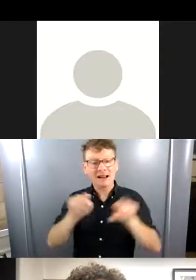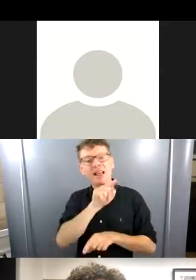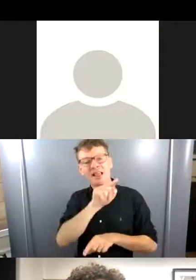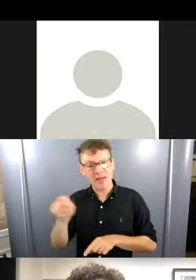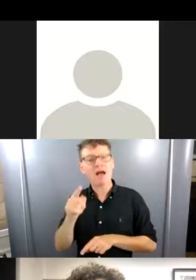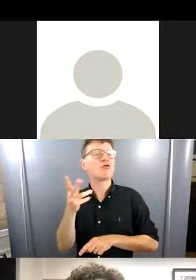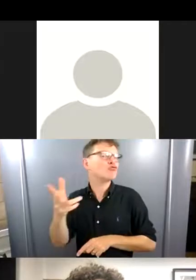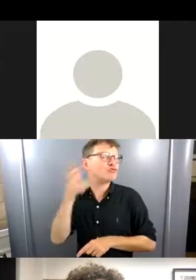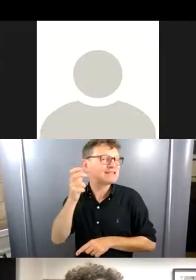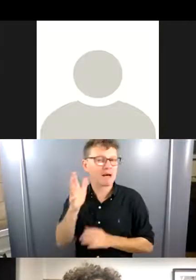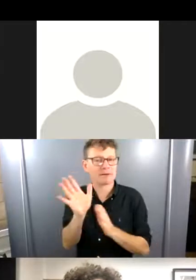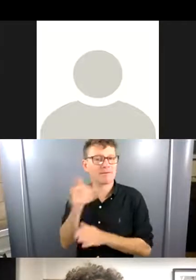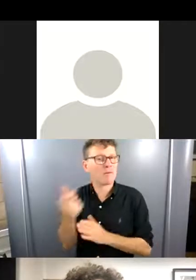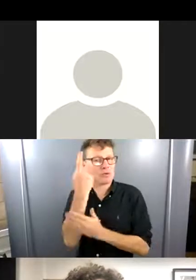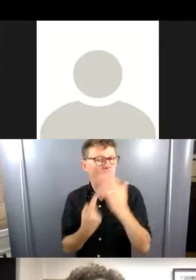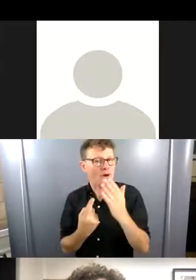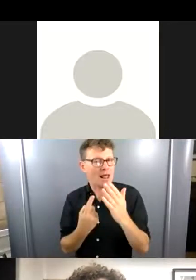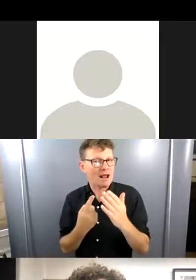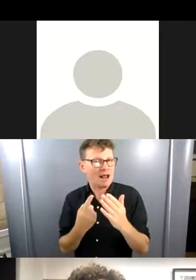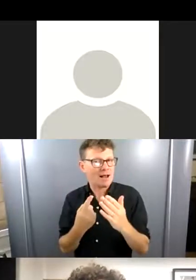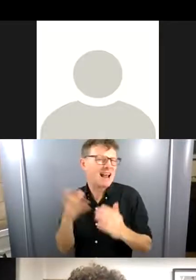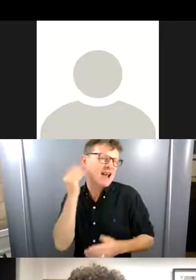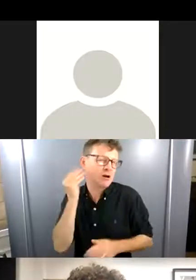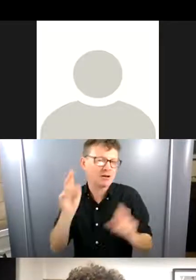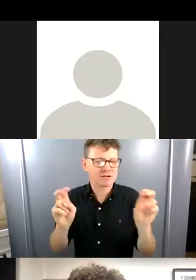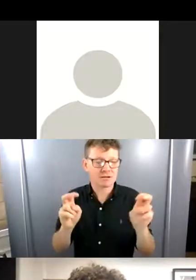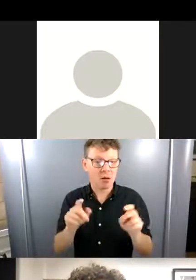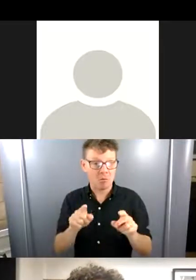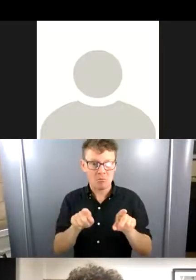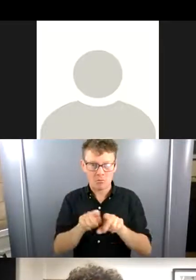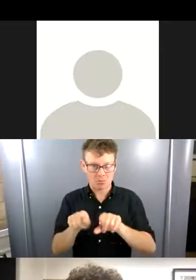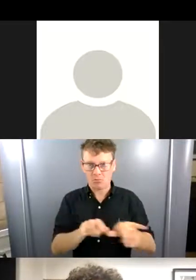see that these are not too different actually to the people who identify speakers of Mawng